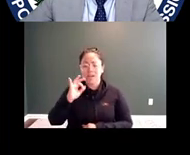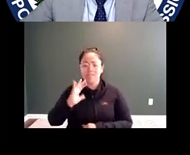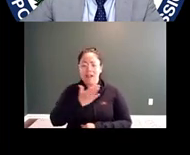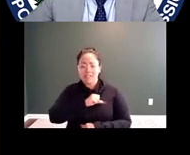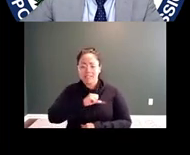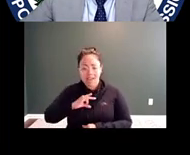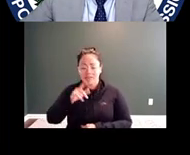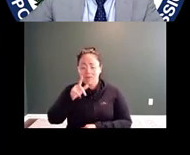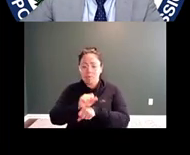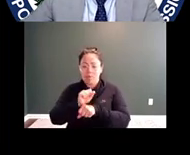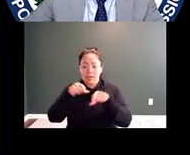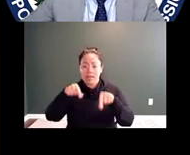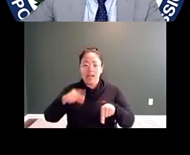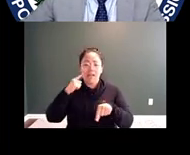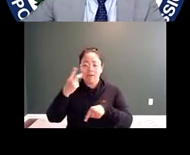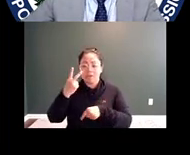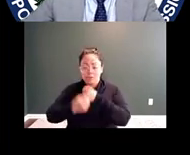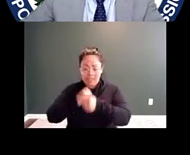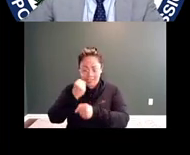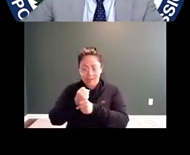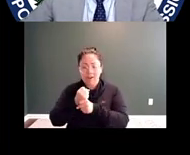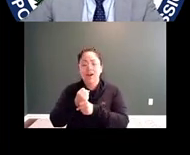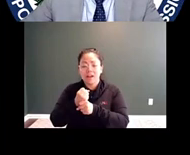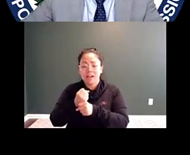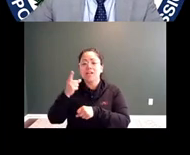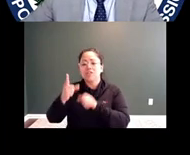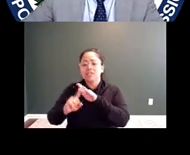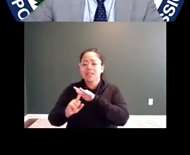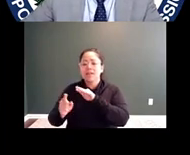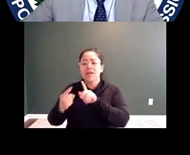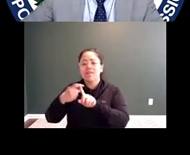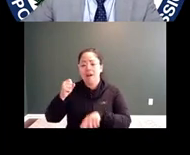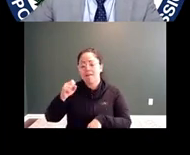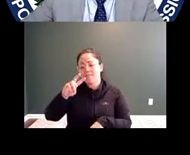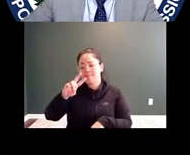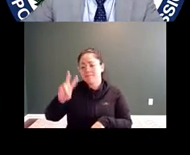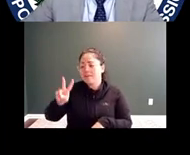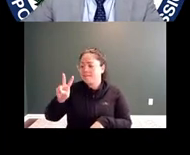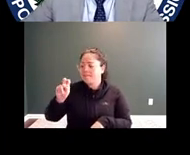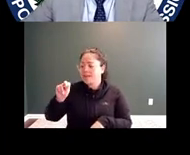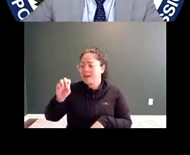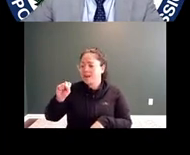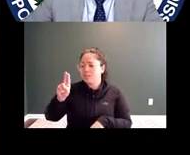for about two years, Leonela, is an asylee from Venezuela, and had to leave Venezuela pretty quickly